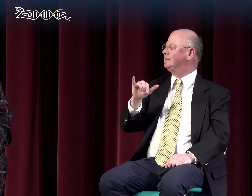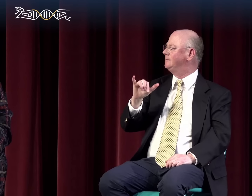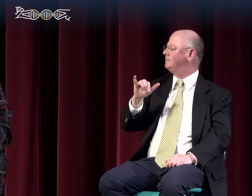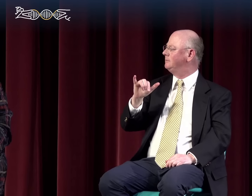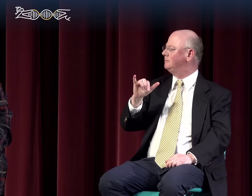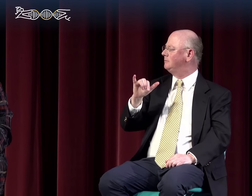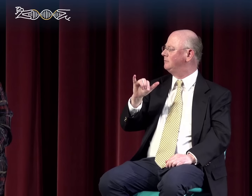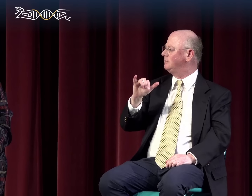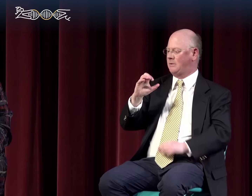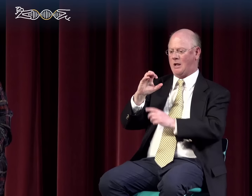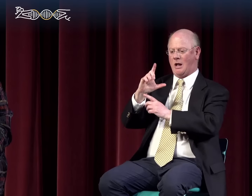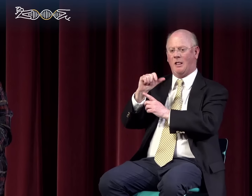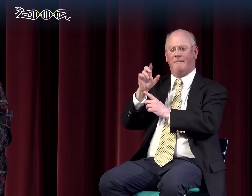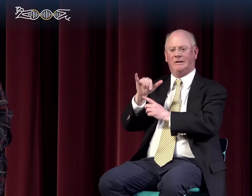great calamity.